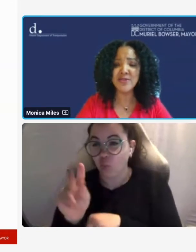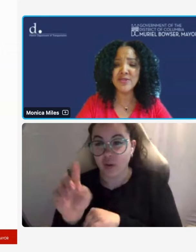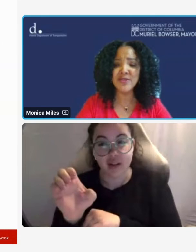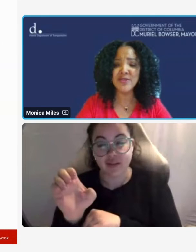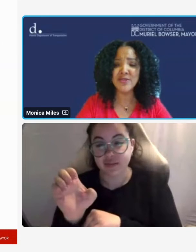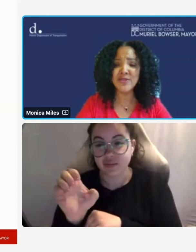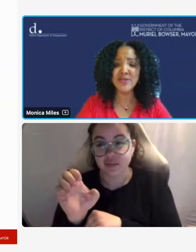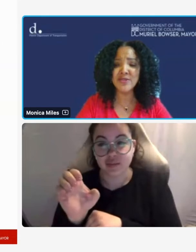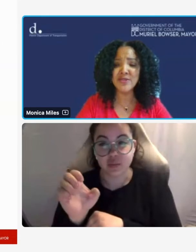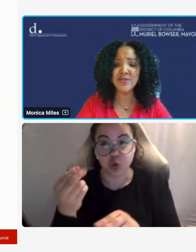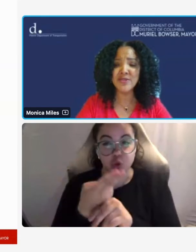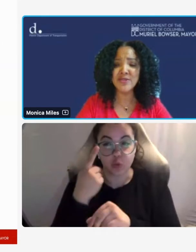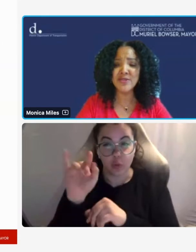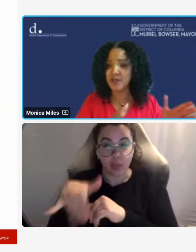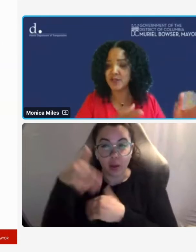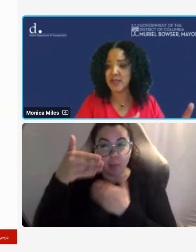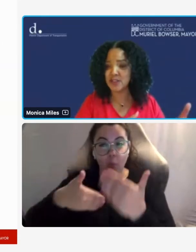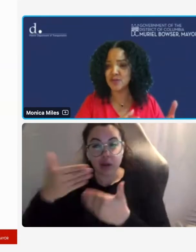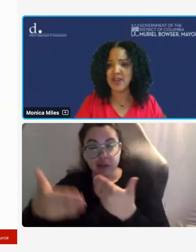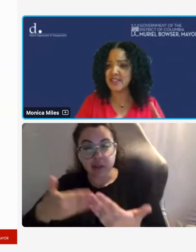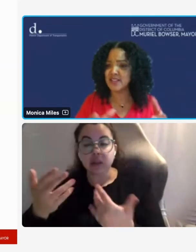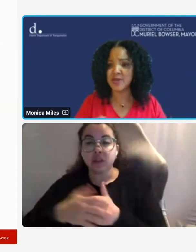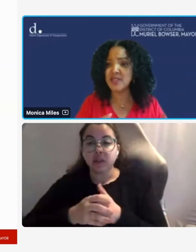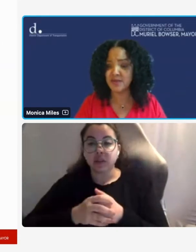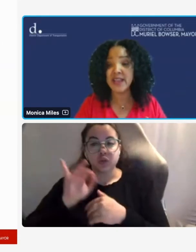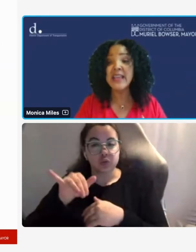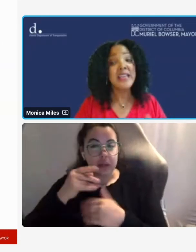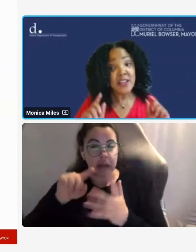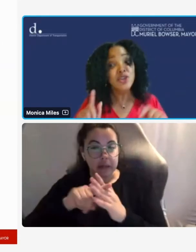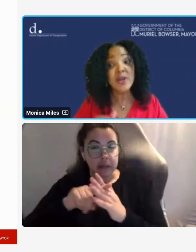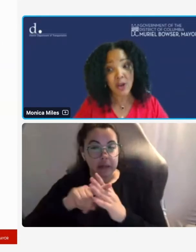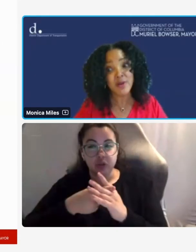use in the process early on you know the initial process of building the rate you're going to owe